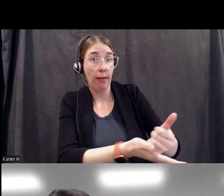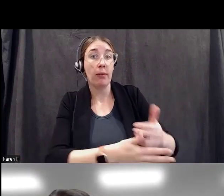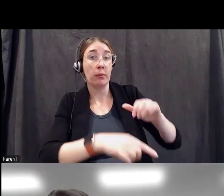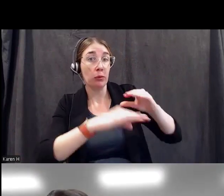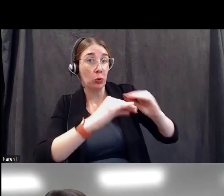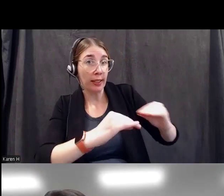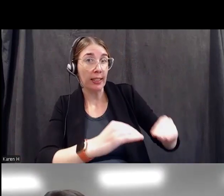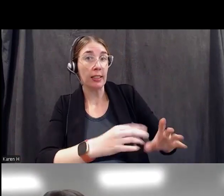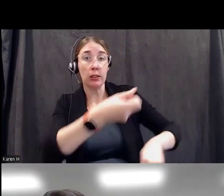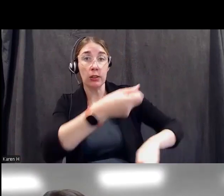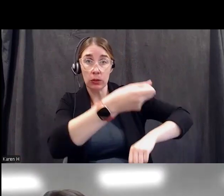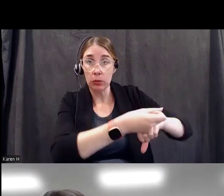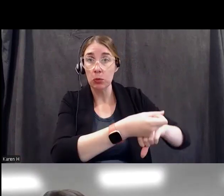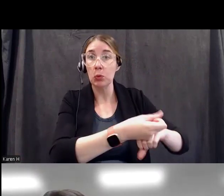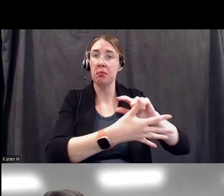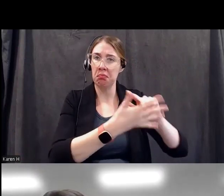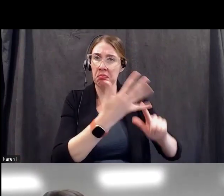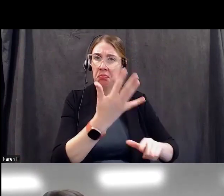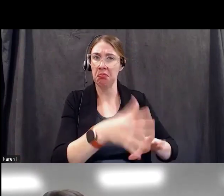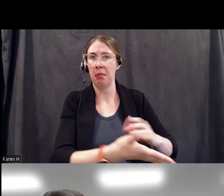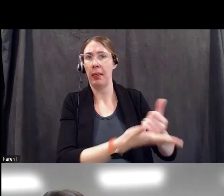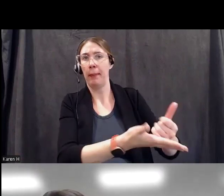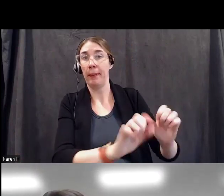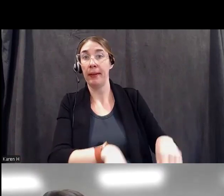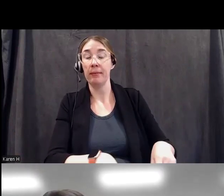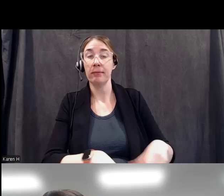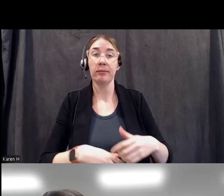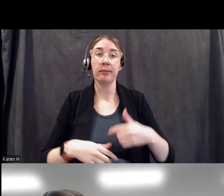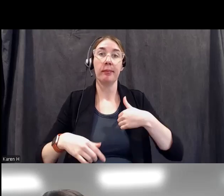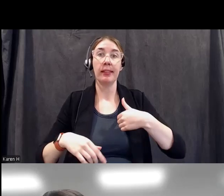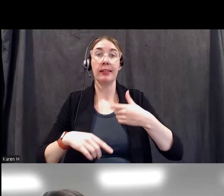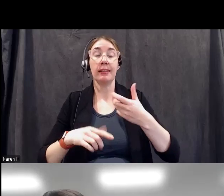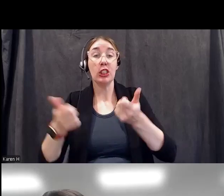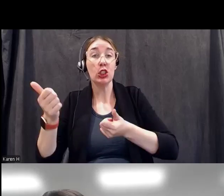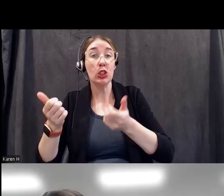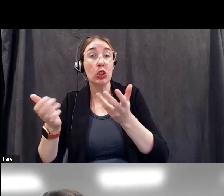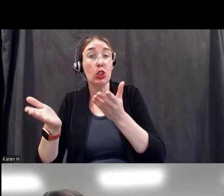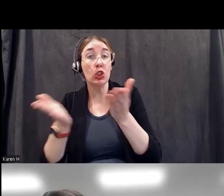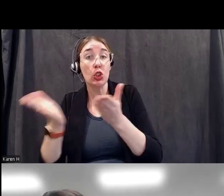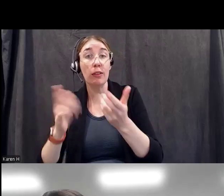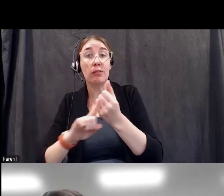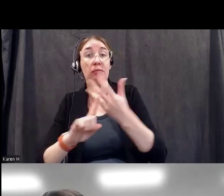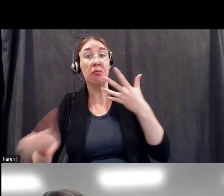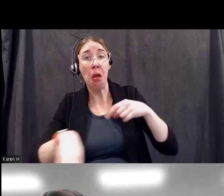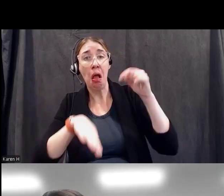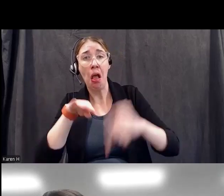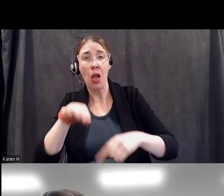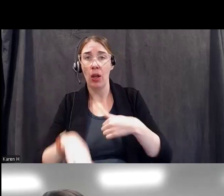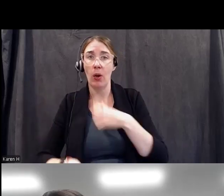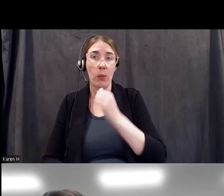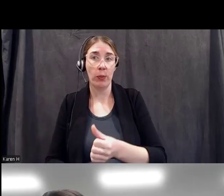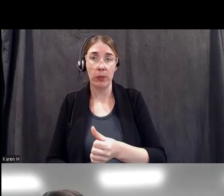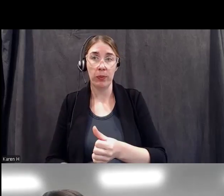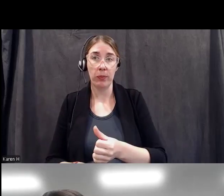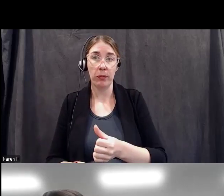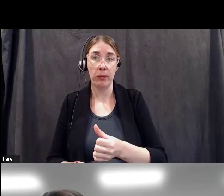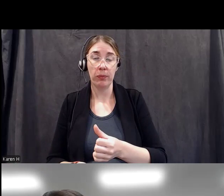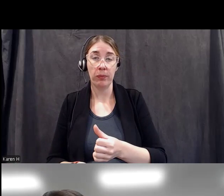So I won't go into deep of each services, but if --